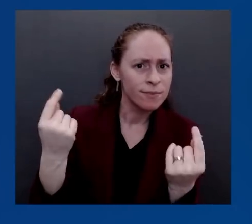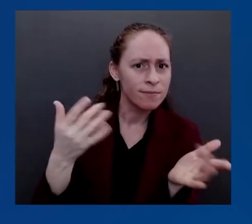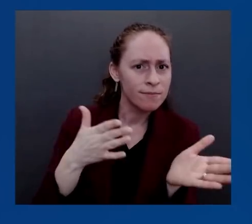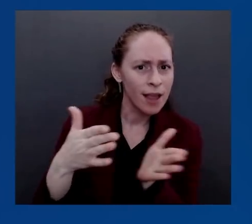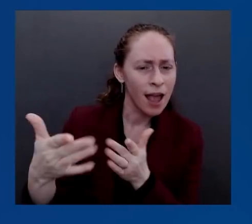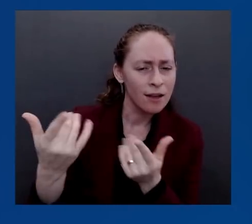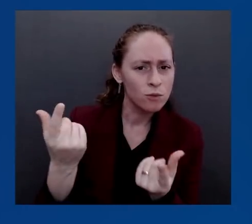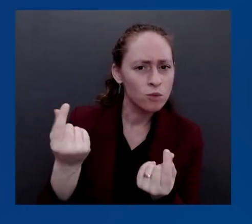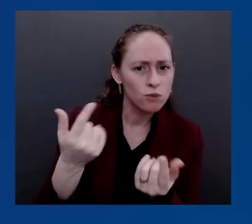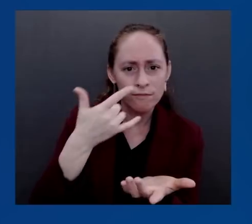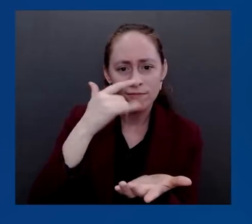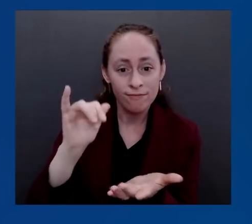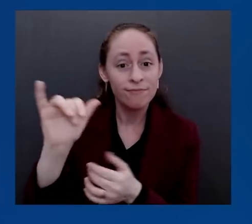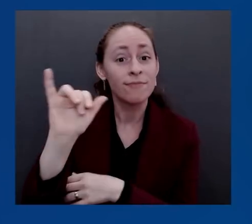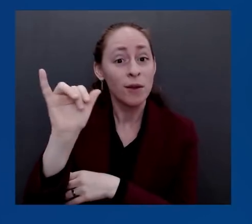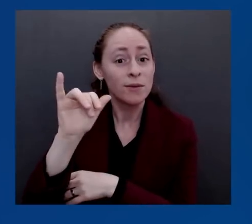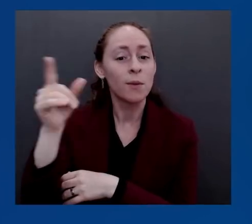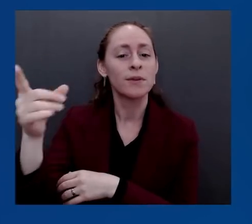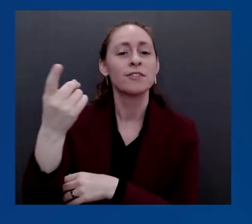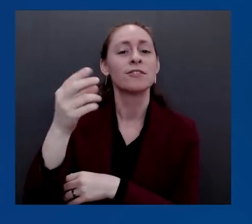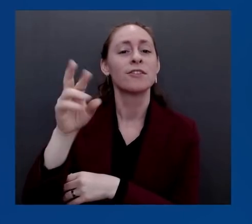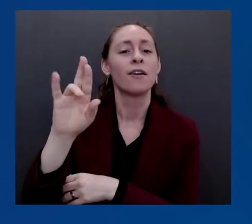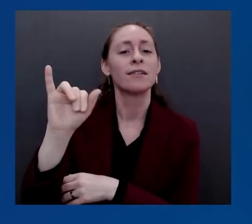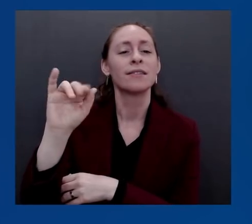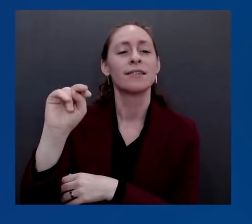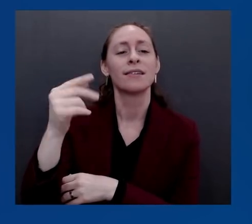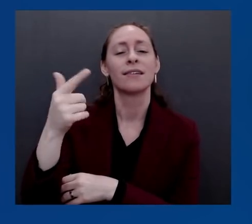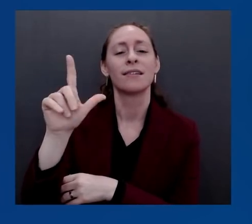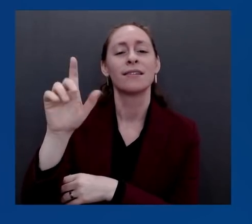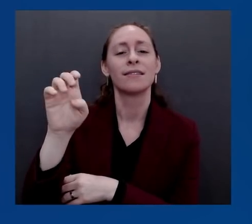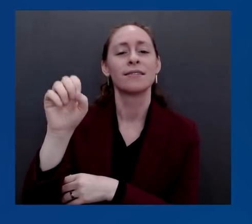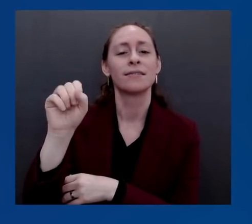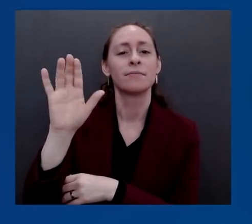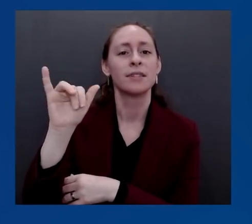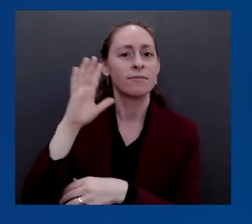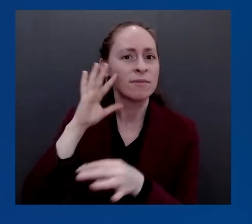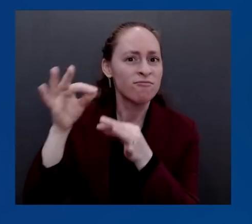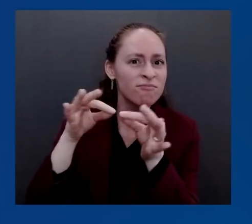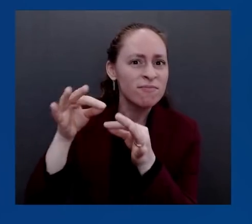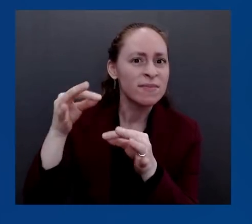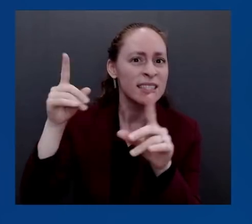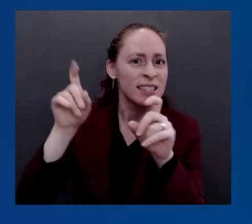Dr. Walensky? Dr. Walensky: Good morning. Thank you, Jeff. I'd like to start by walking you through today's data.